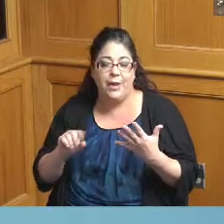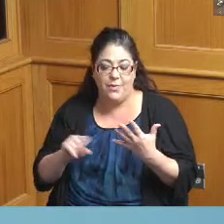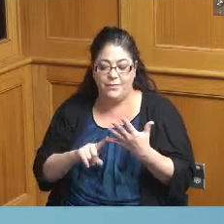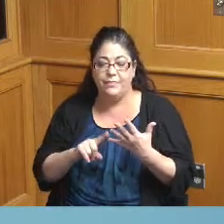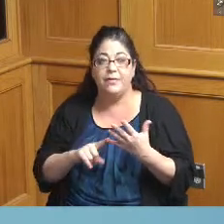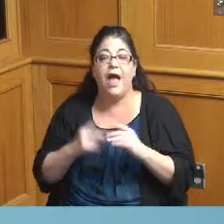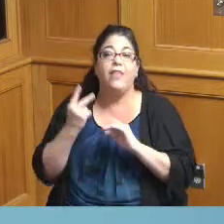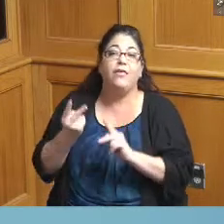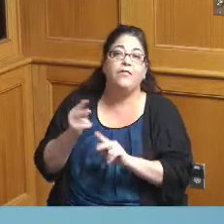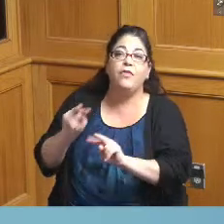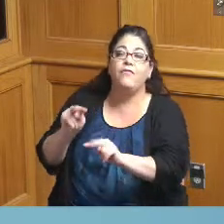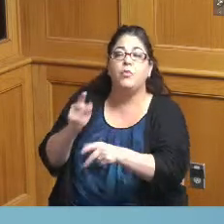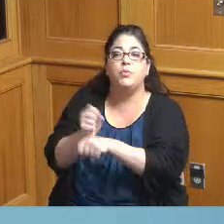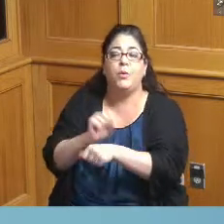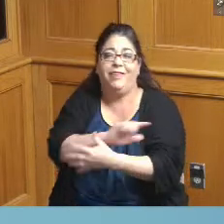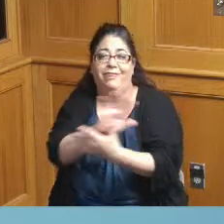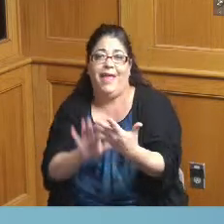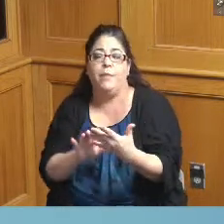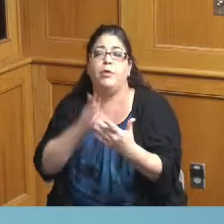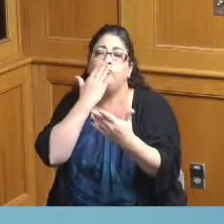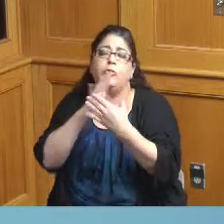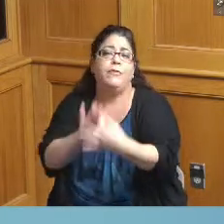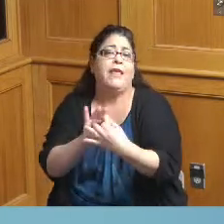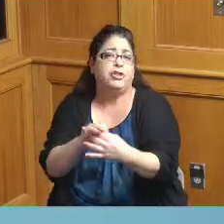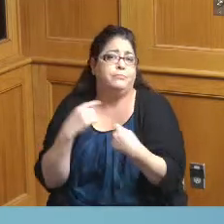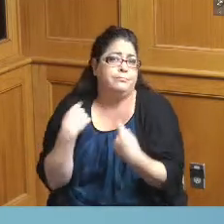forward to working with them in the future we've had a very good relationship and I appreciate that